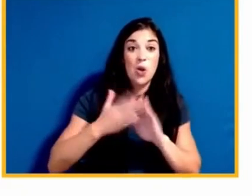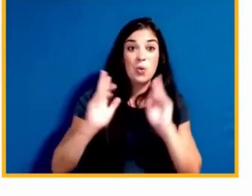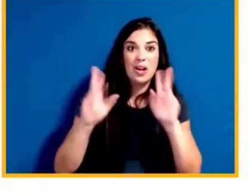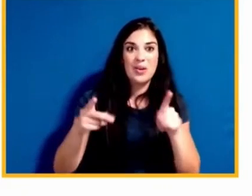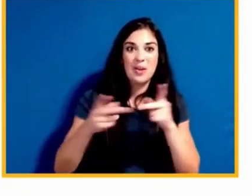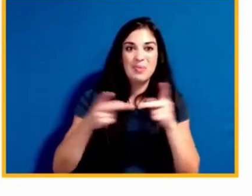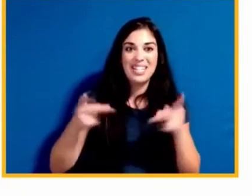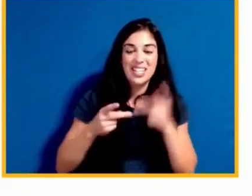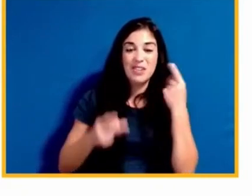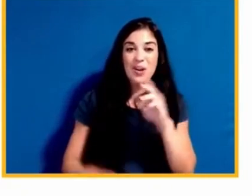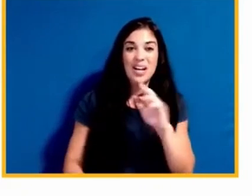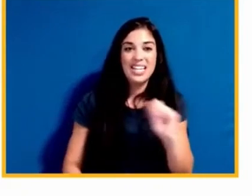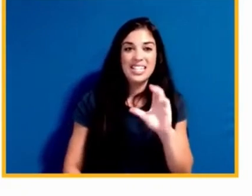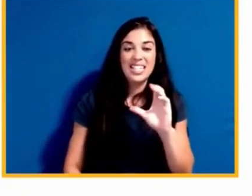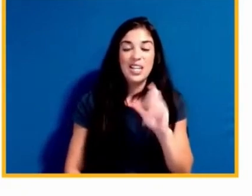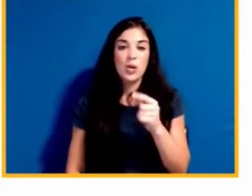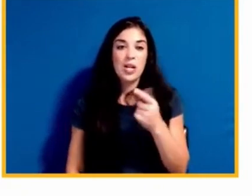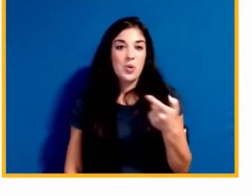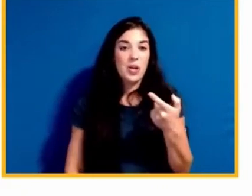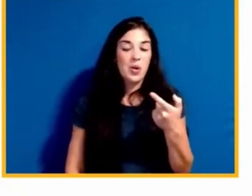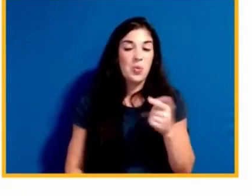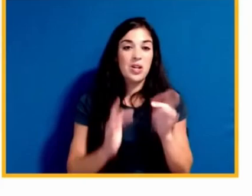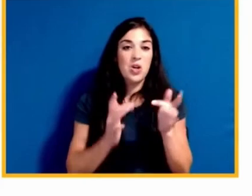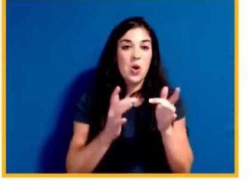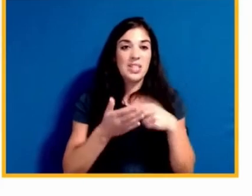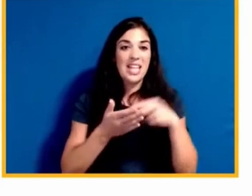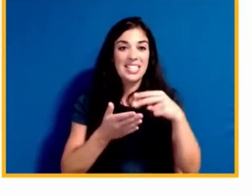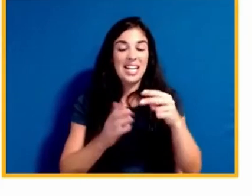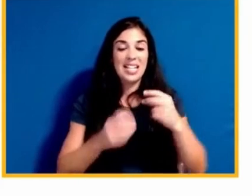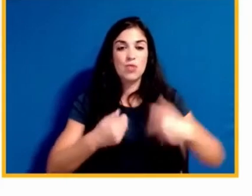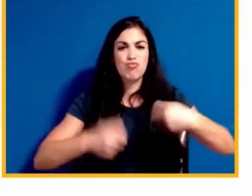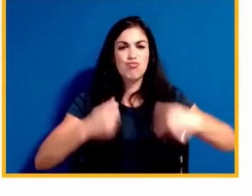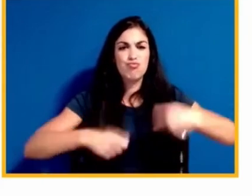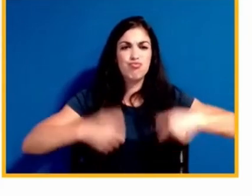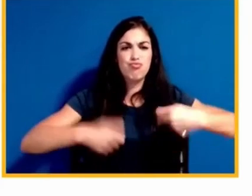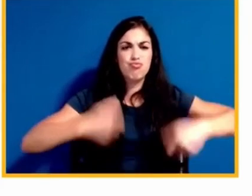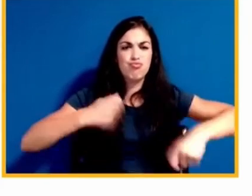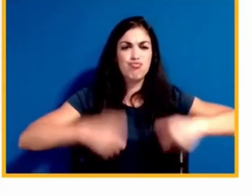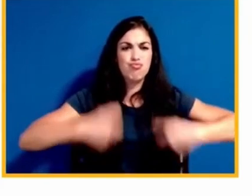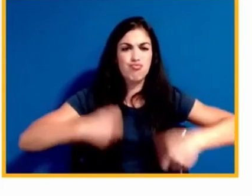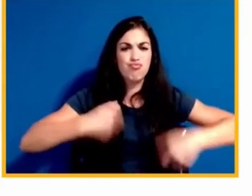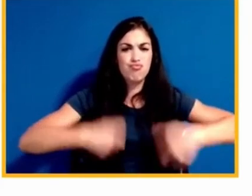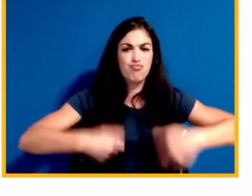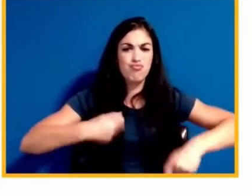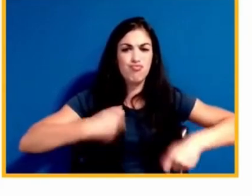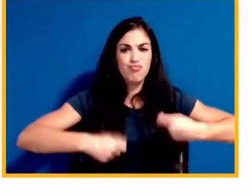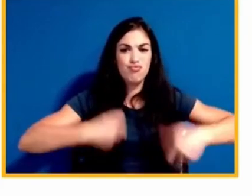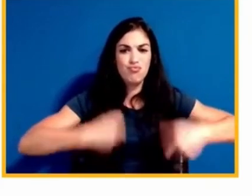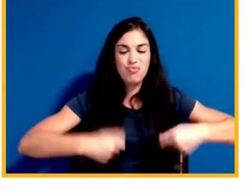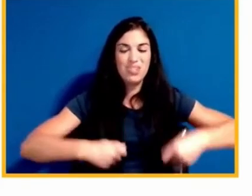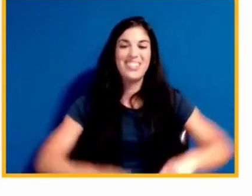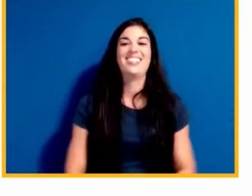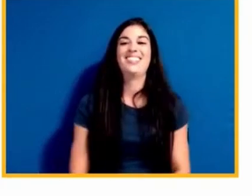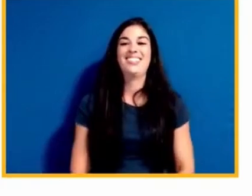for Anthrocon 2021's online dance competition, drumroll judges, Brbrbrbrbrbrrrrr... tatatatatatatatatat...